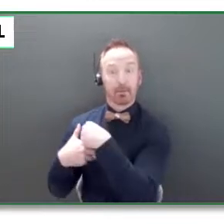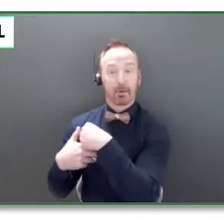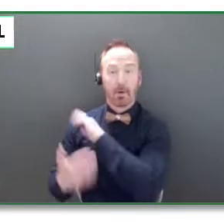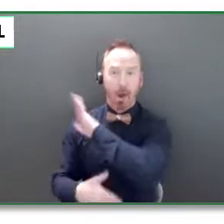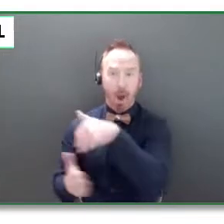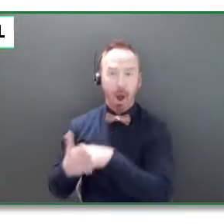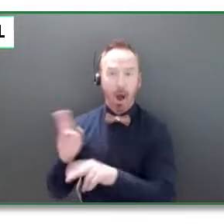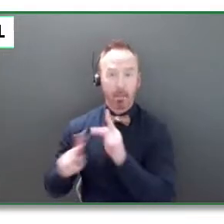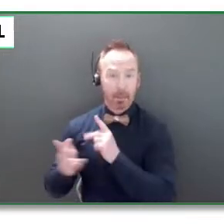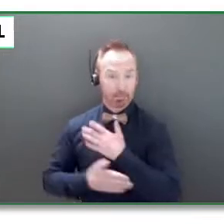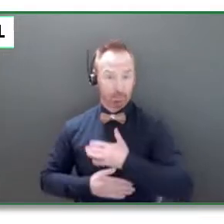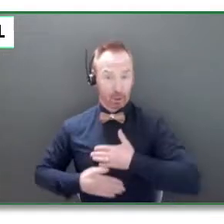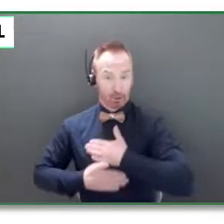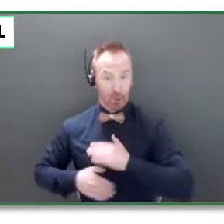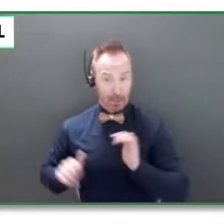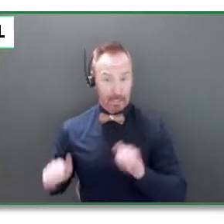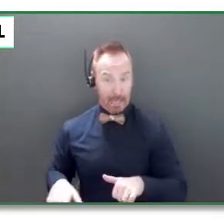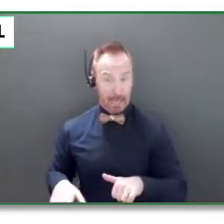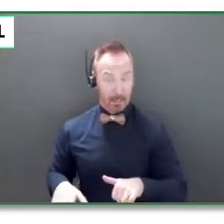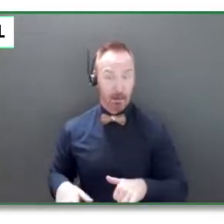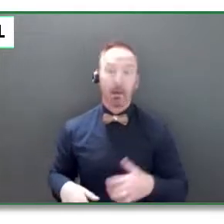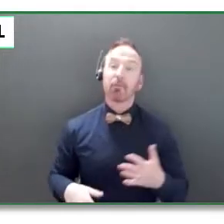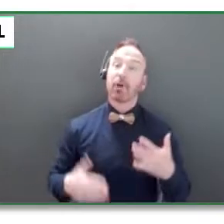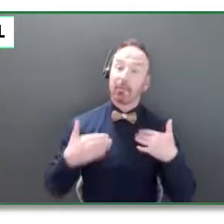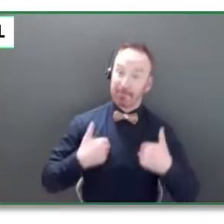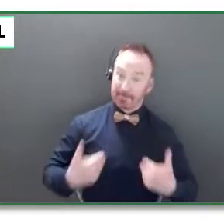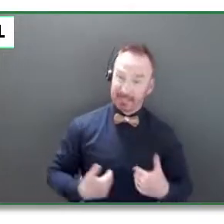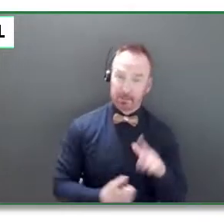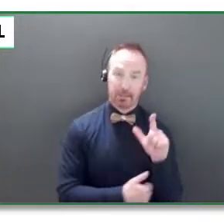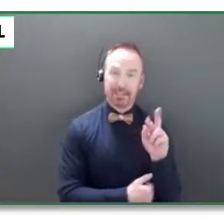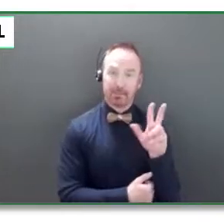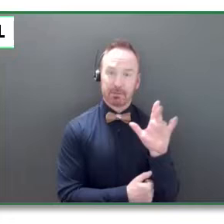From a physical literacy standpoint both are inclusive